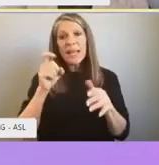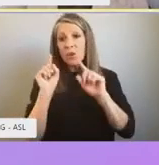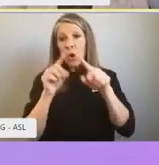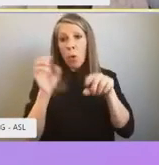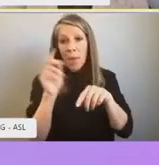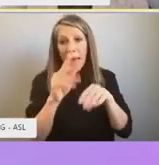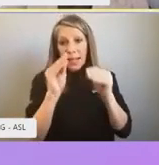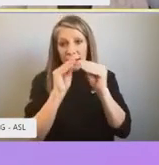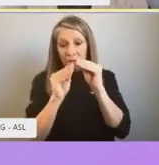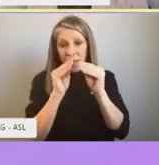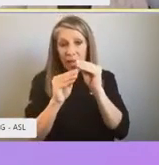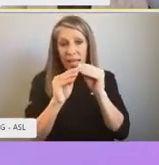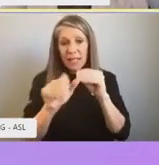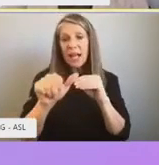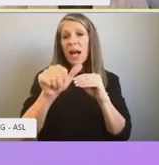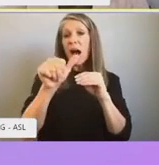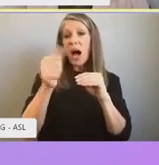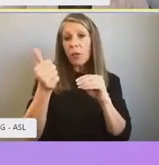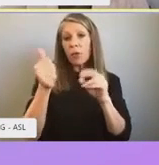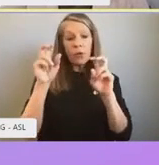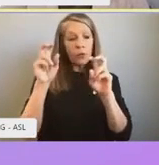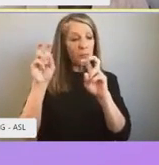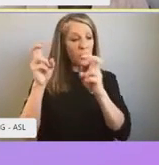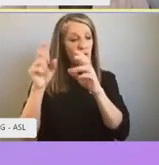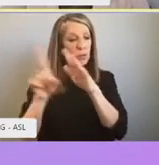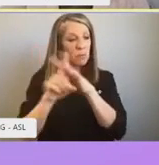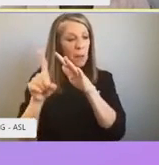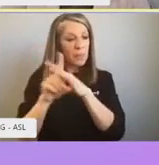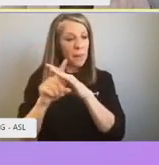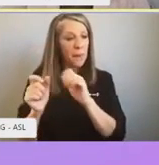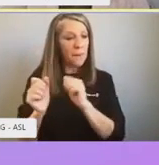second side of their ballot, one looked at something and said I have left off somebody, I want to go